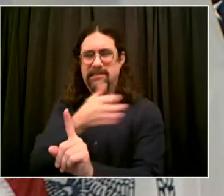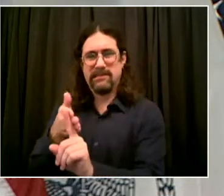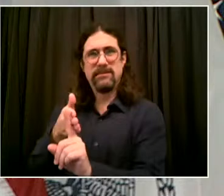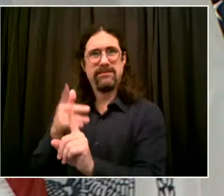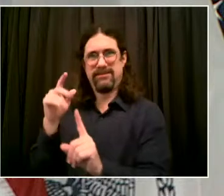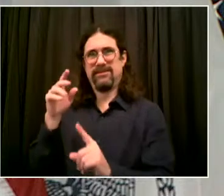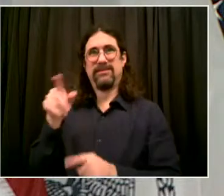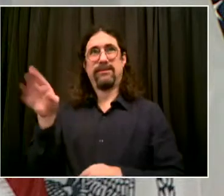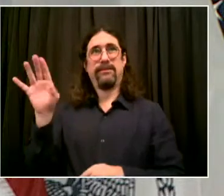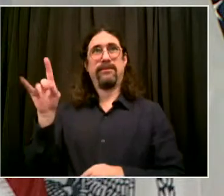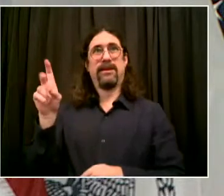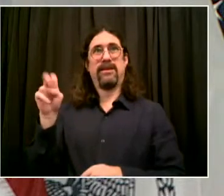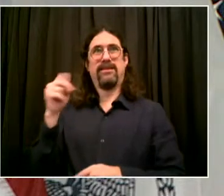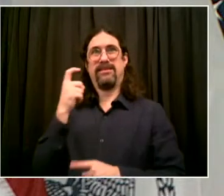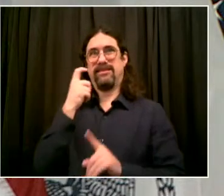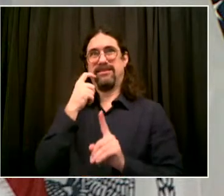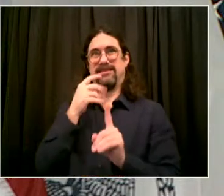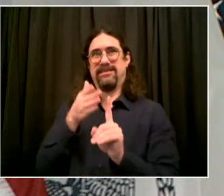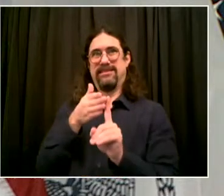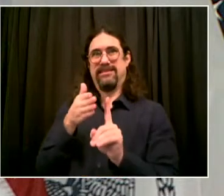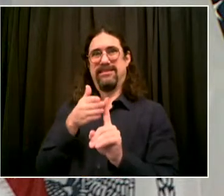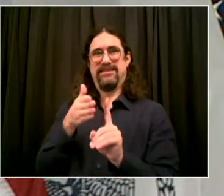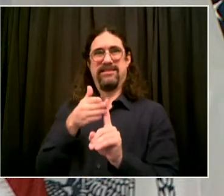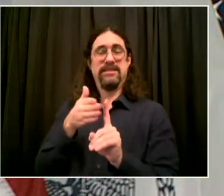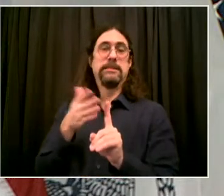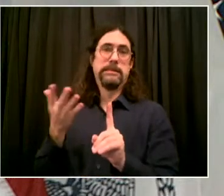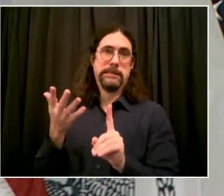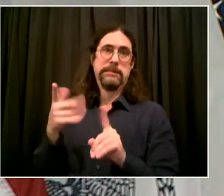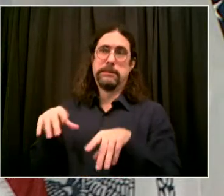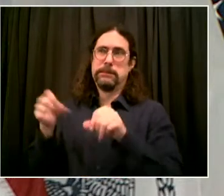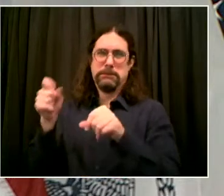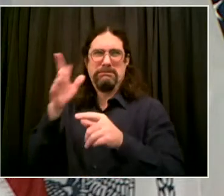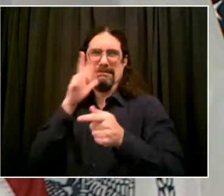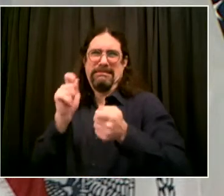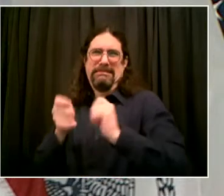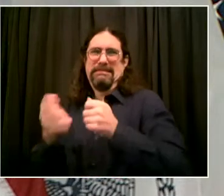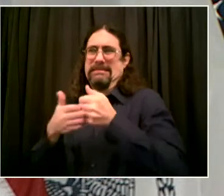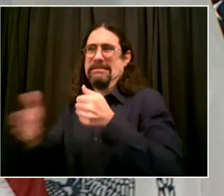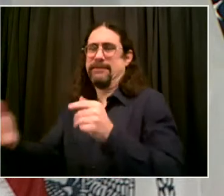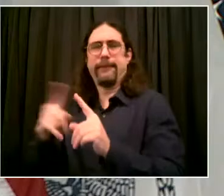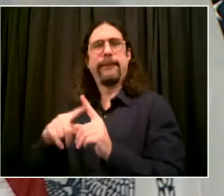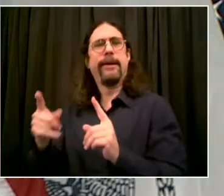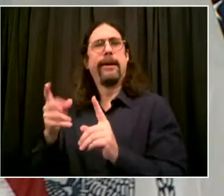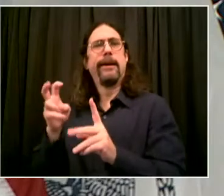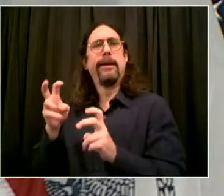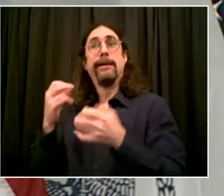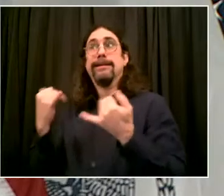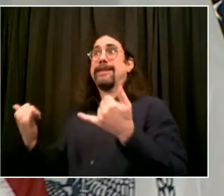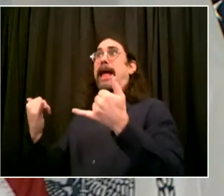ALLOW US TO CREATE NEW OPPORTUNITIES FORORPE OPLE, NEW